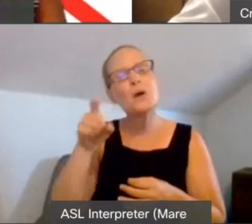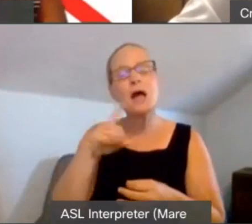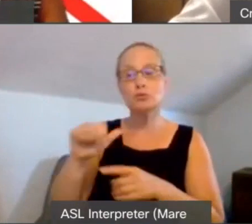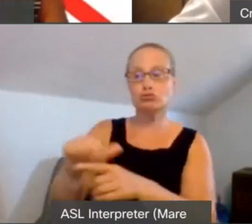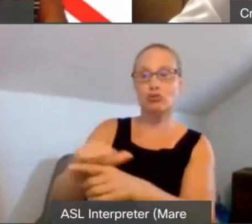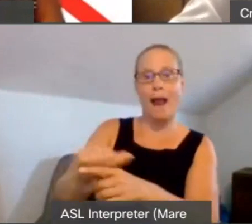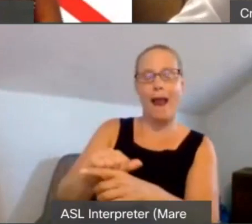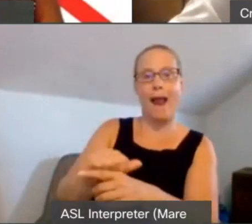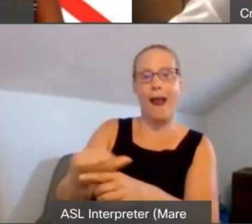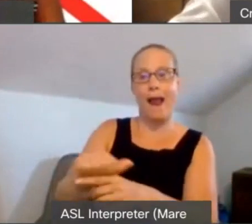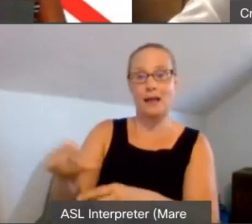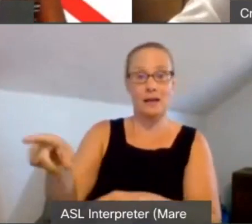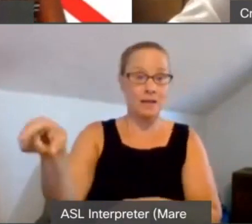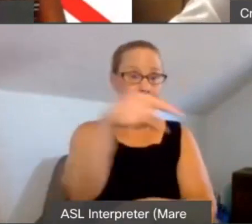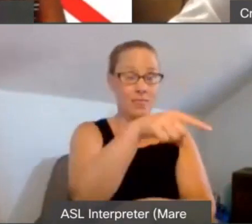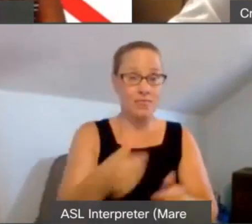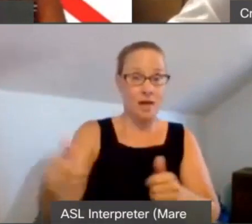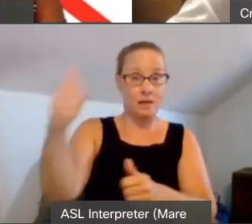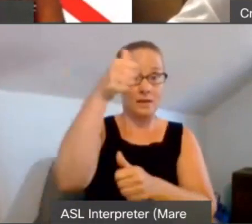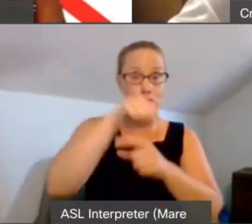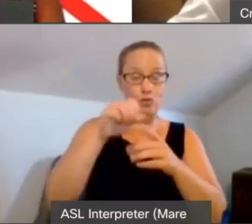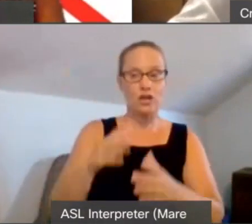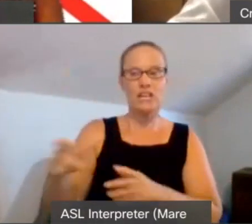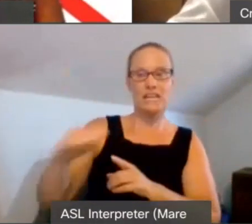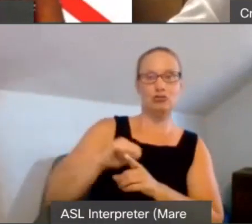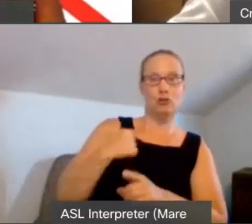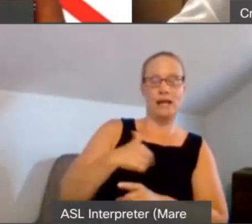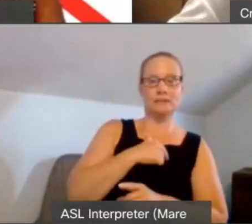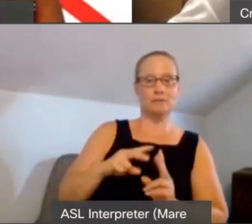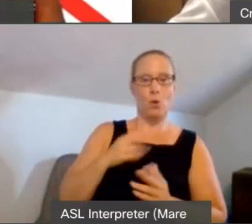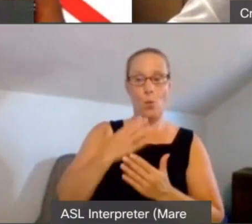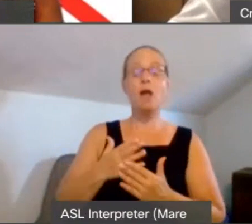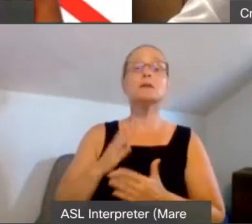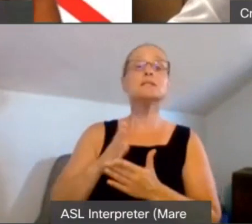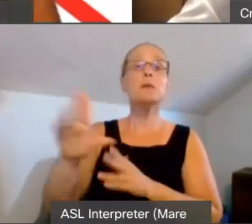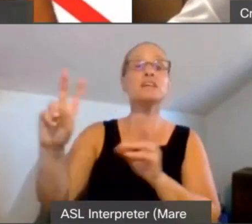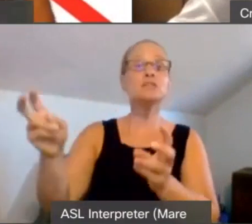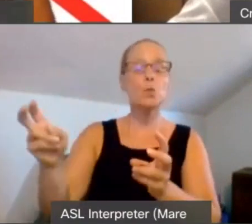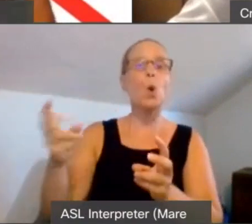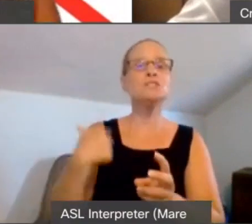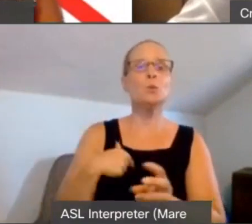he trains us so well that sometimes we have to quote and steal from him to make sure our clients and our judges